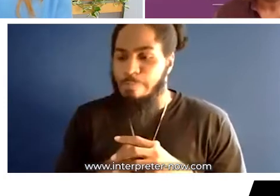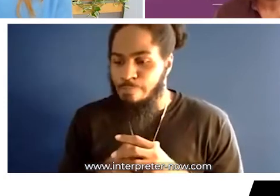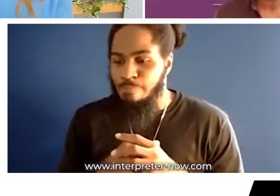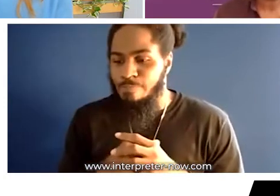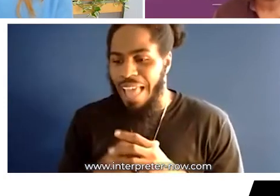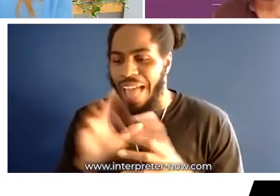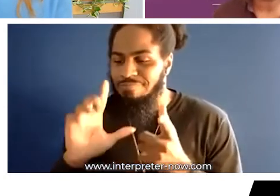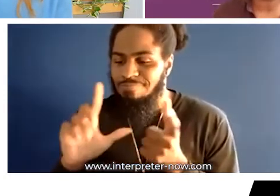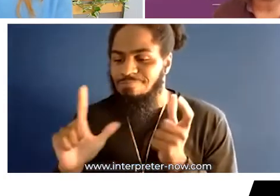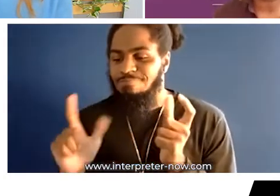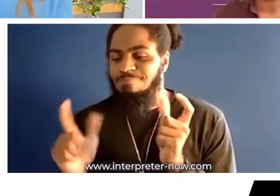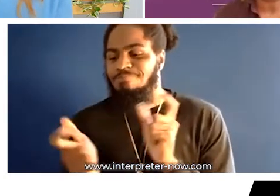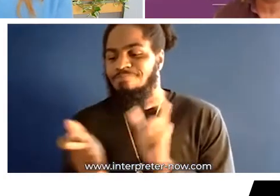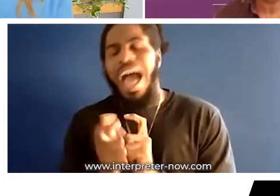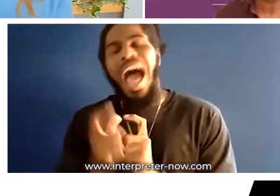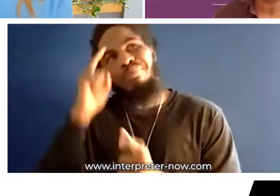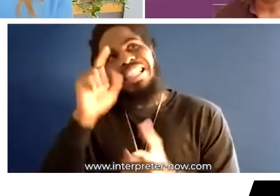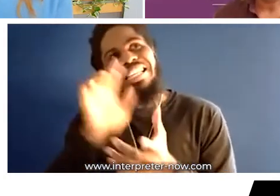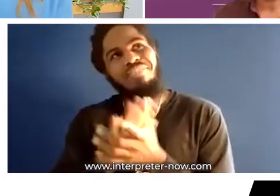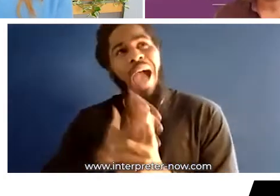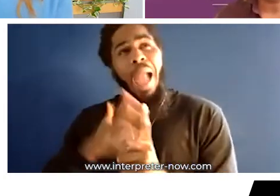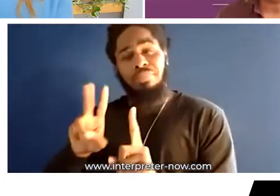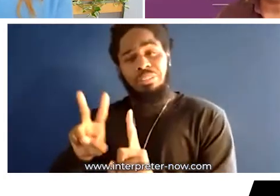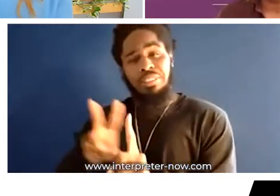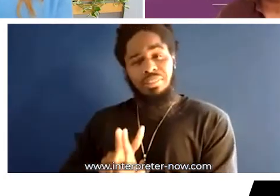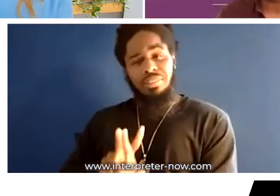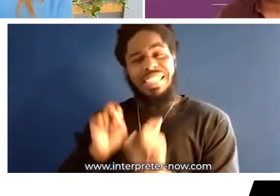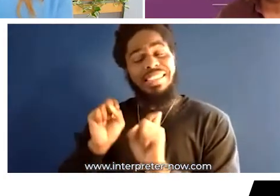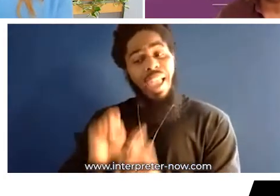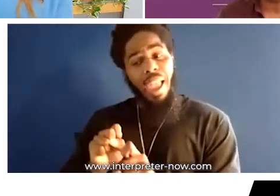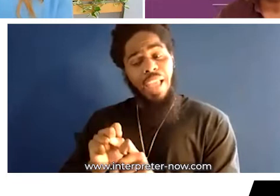I tend to believe that cultural competence can create a bit of a challenge and that when